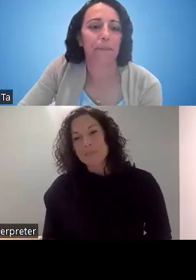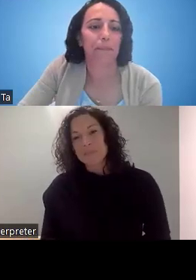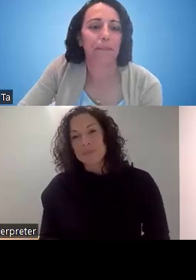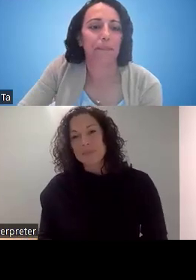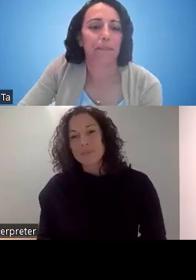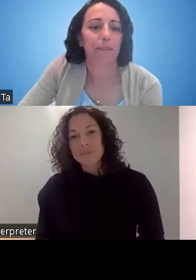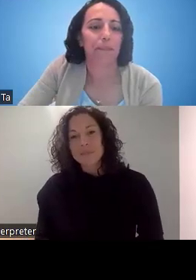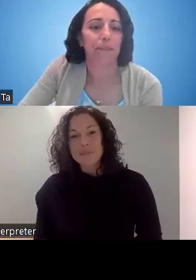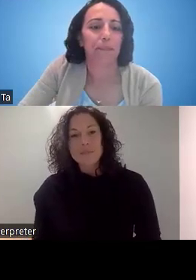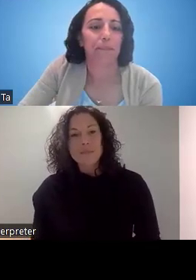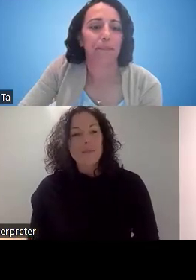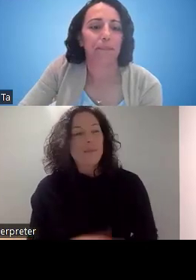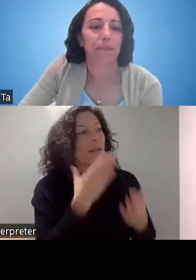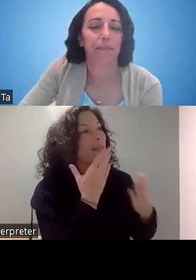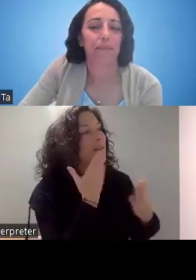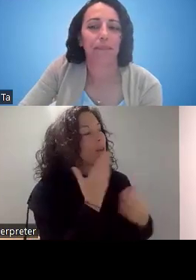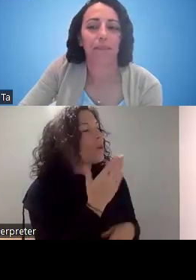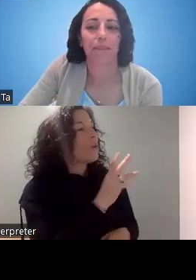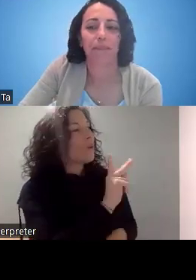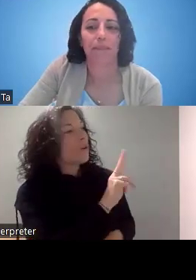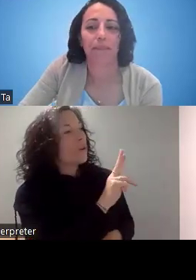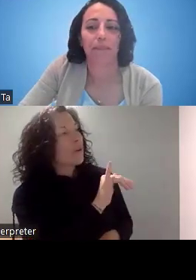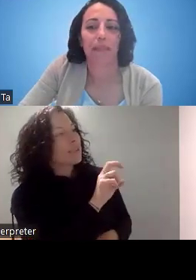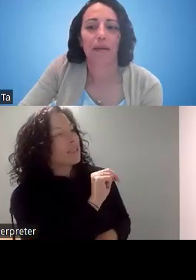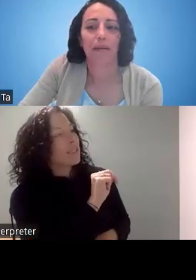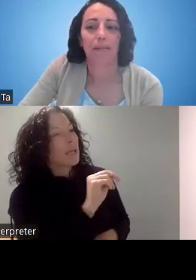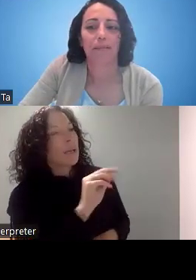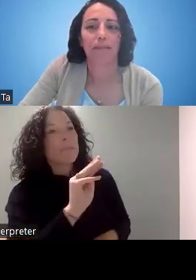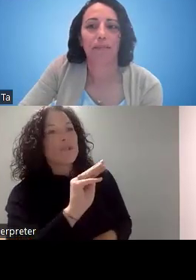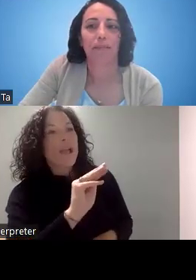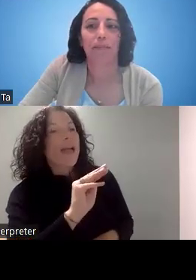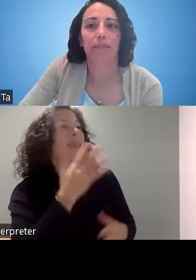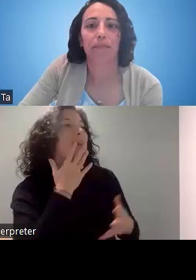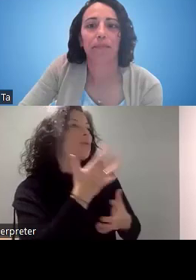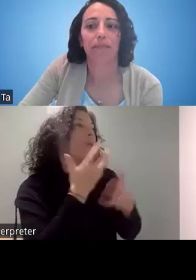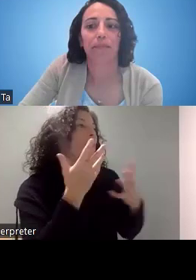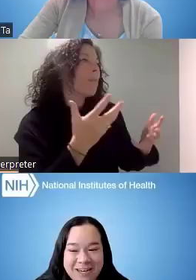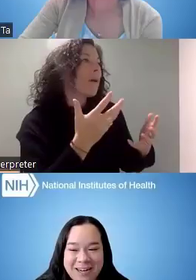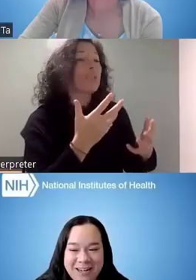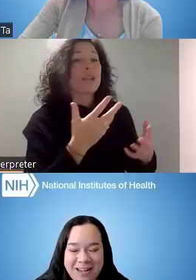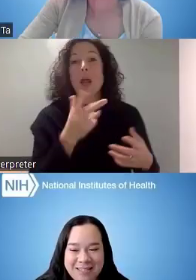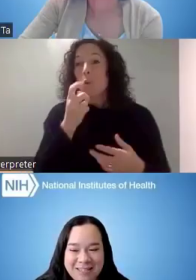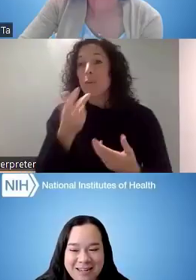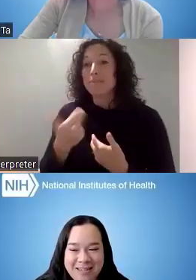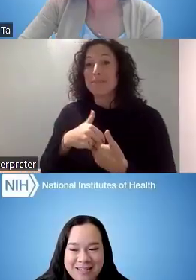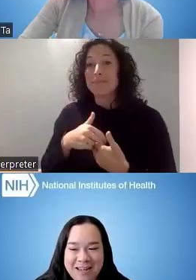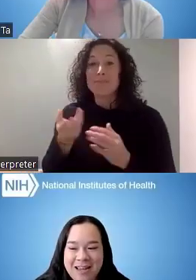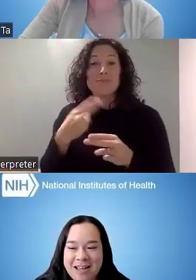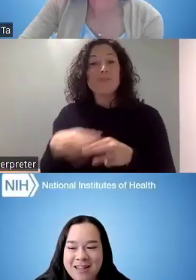Kasima Garst: Thank you, Kristen and Michelle, and to those joining us for this quick presentation and case study,